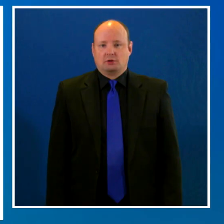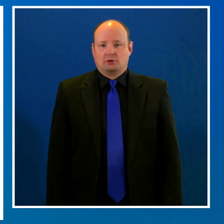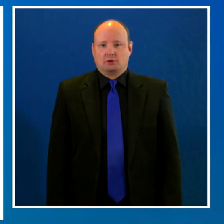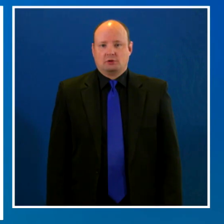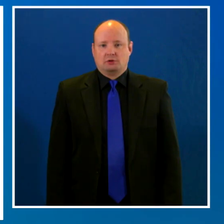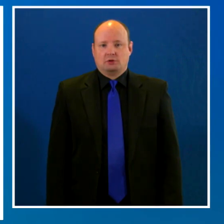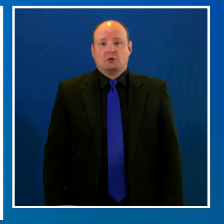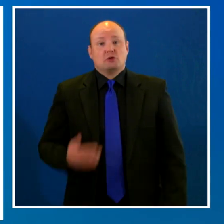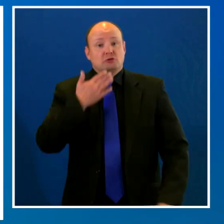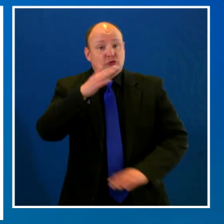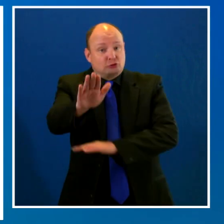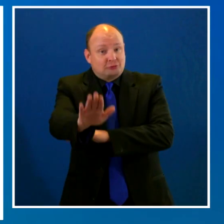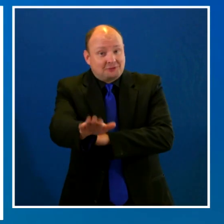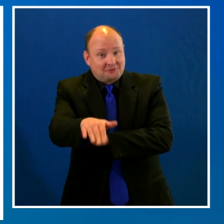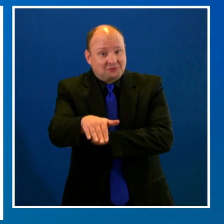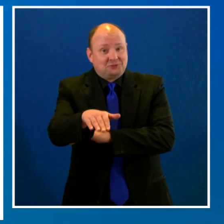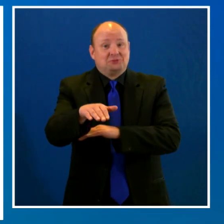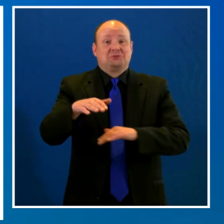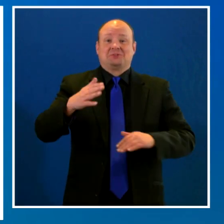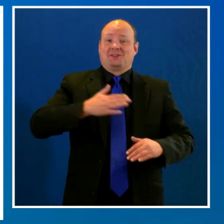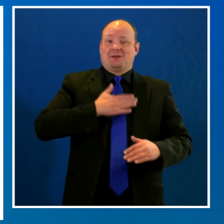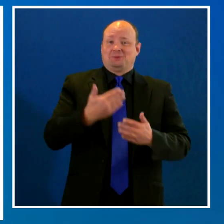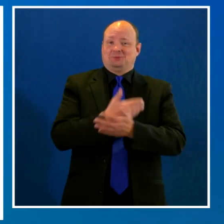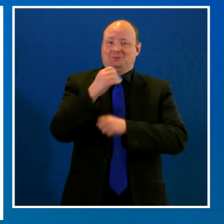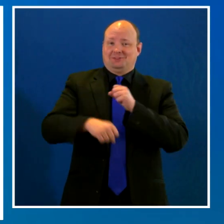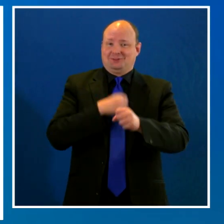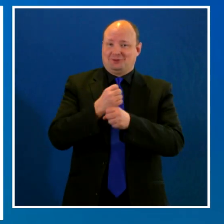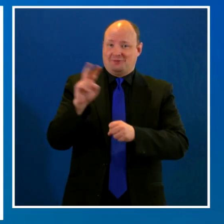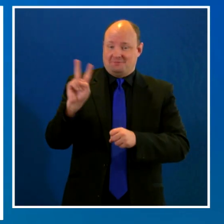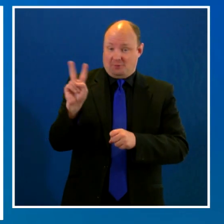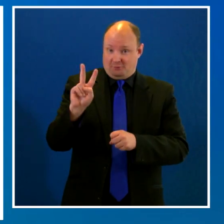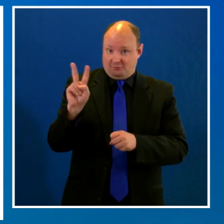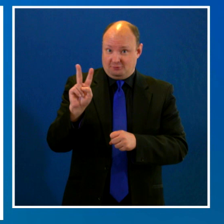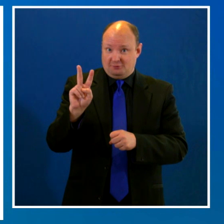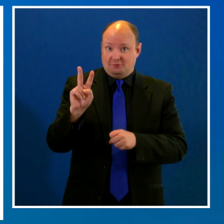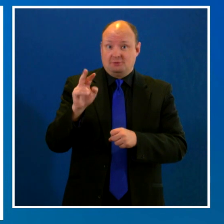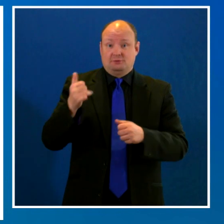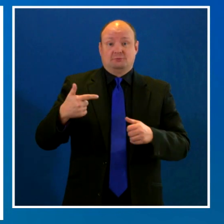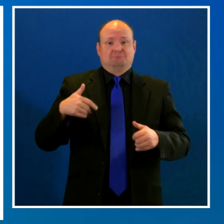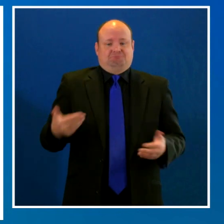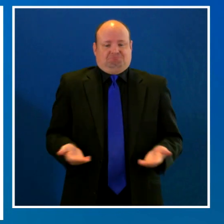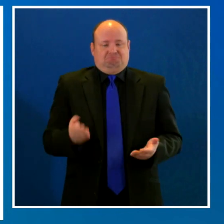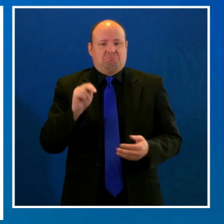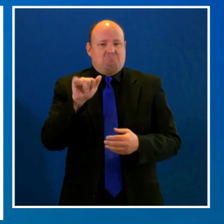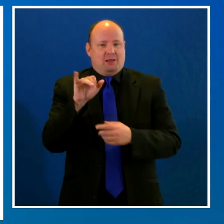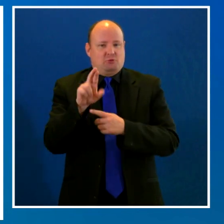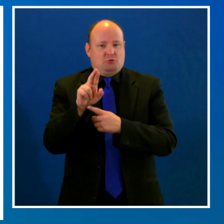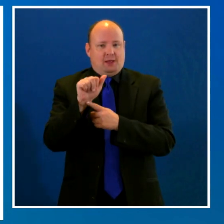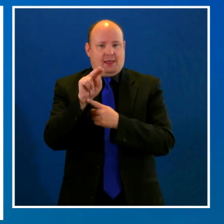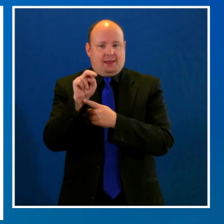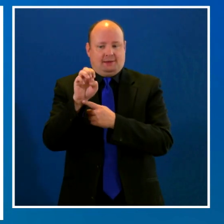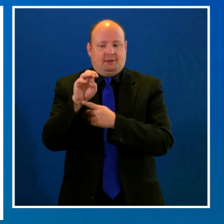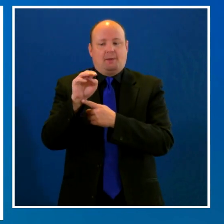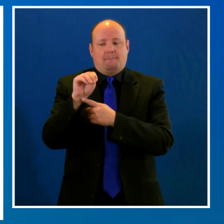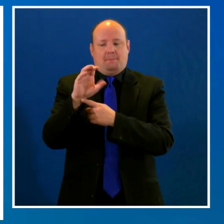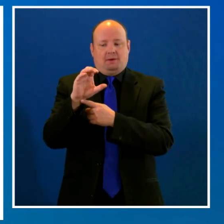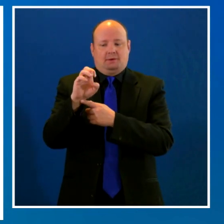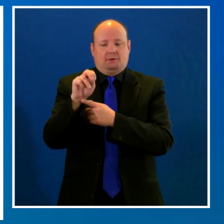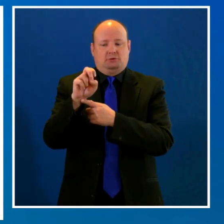Good afternoon and happy New Year's Vancouver. I'm Mayor Anne McEnerny-Ogle, and today is Wednesday, January 12th.